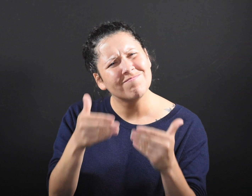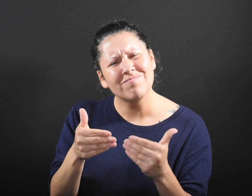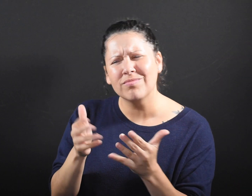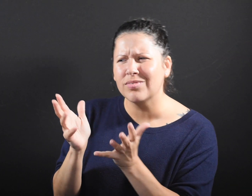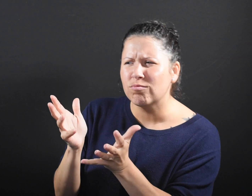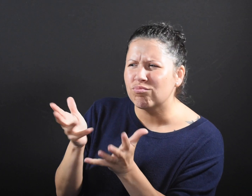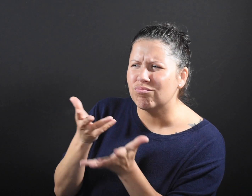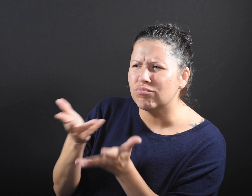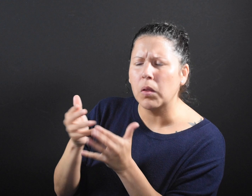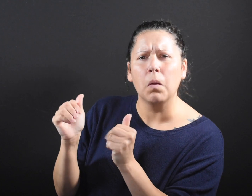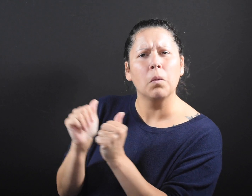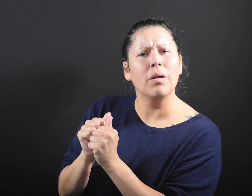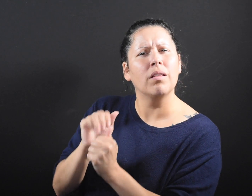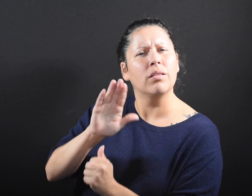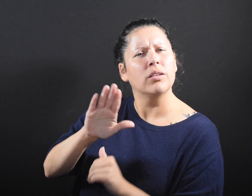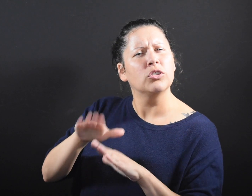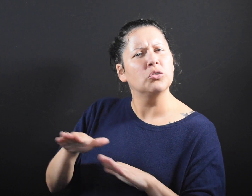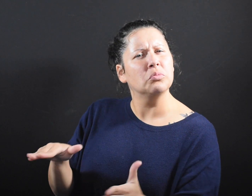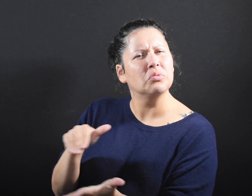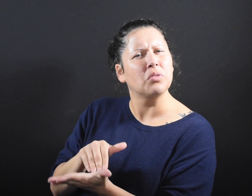Talk with your pediatrician: